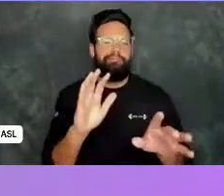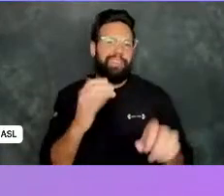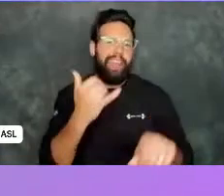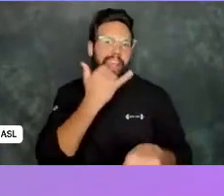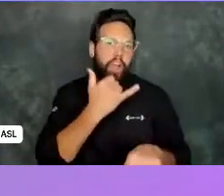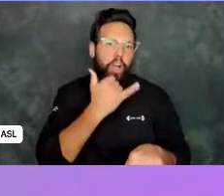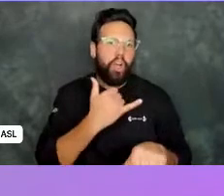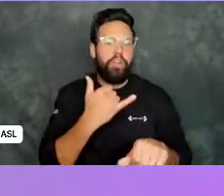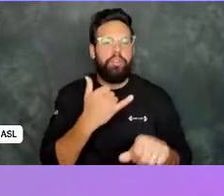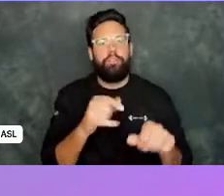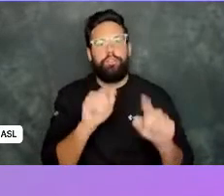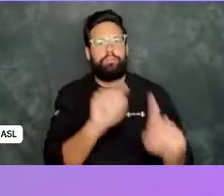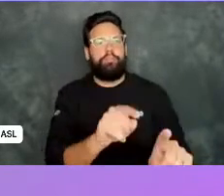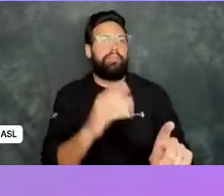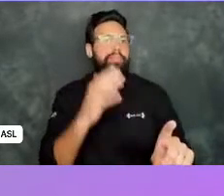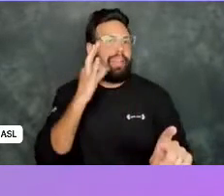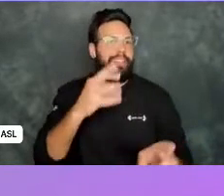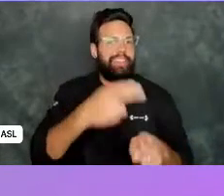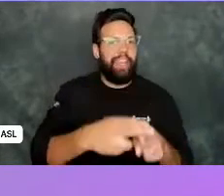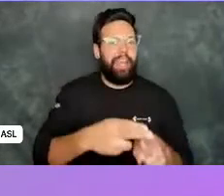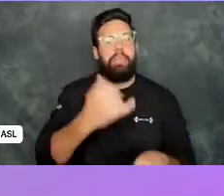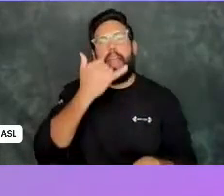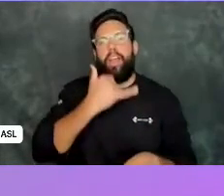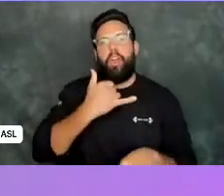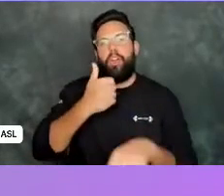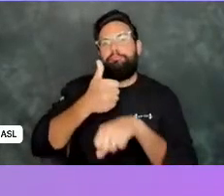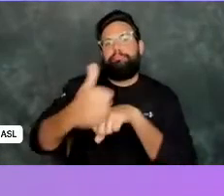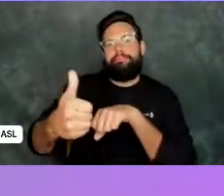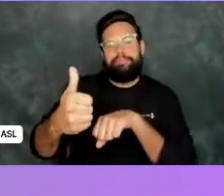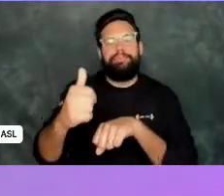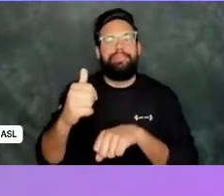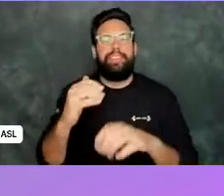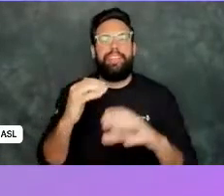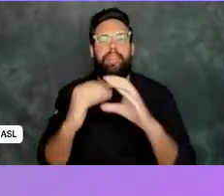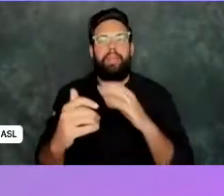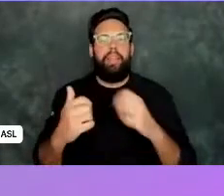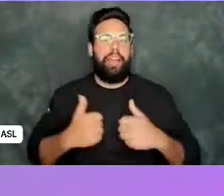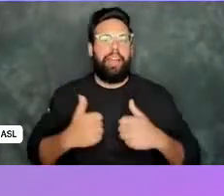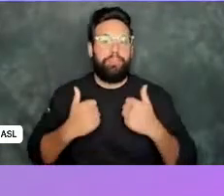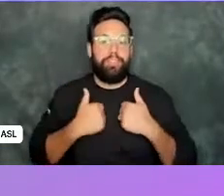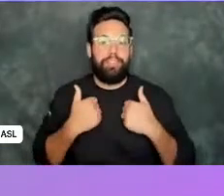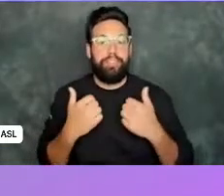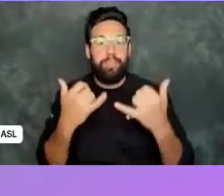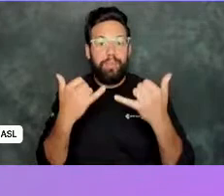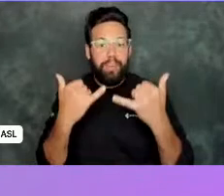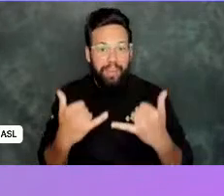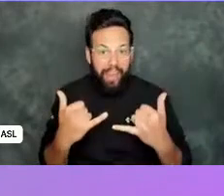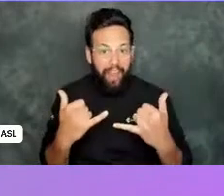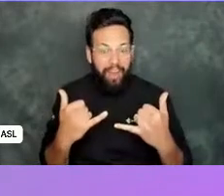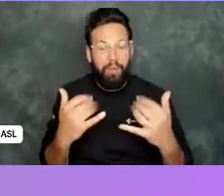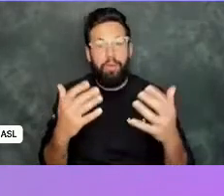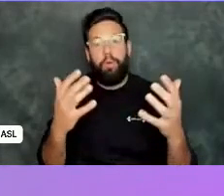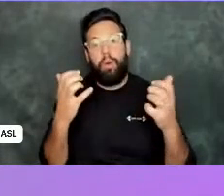announced as an image error. And so it will say error, intercast name, or error, enter email format at address